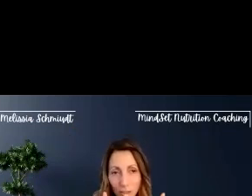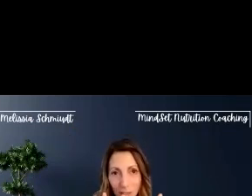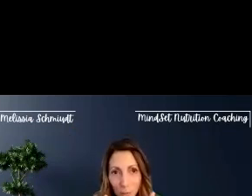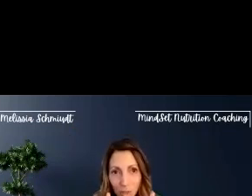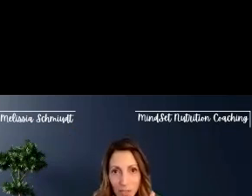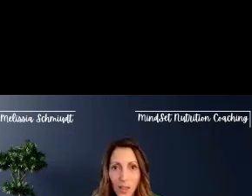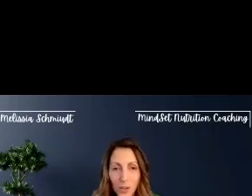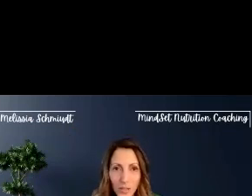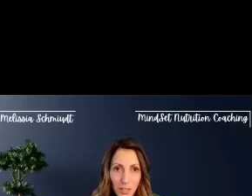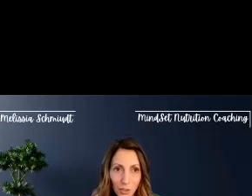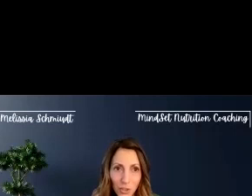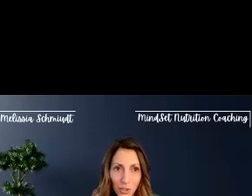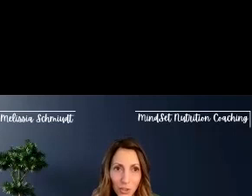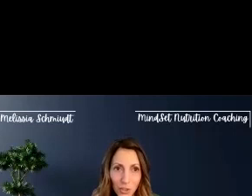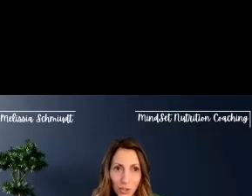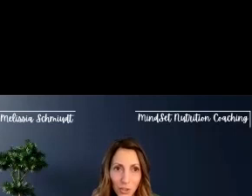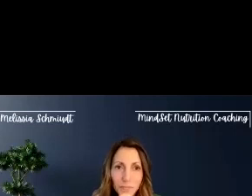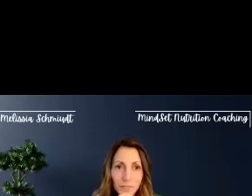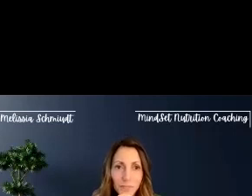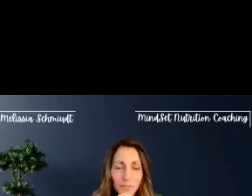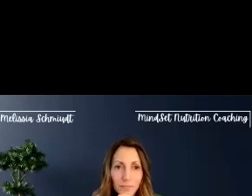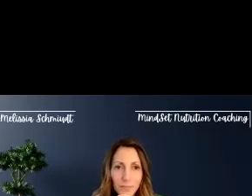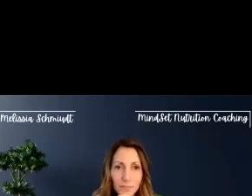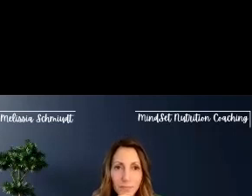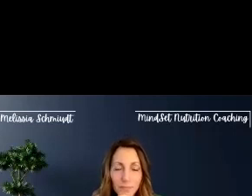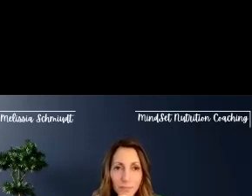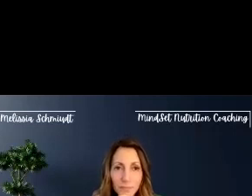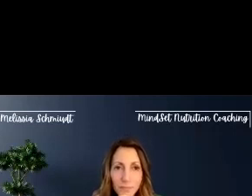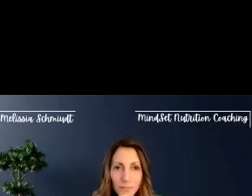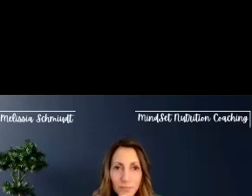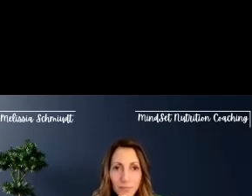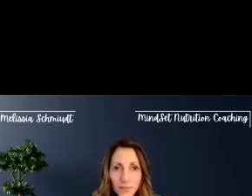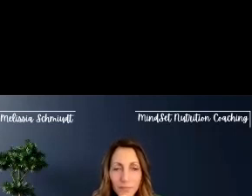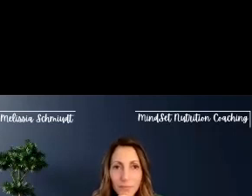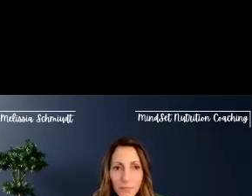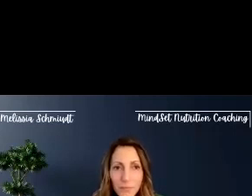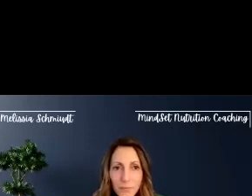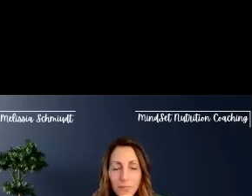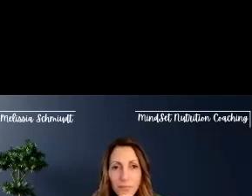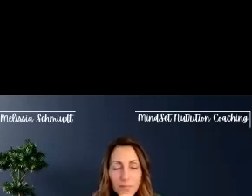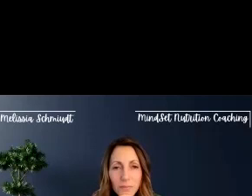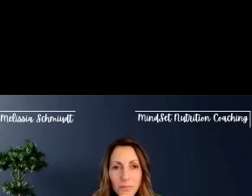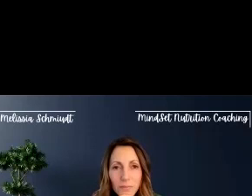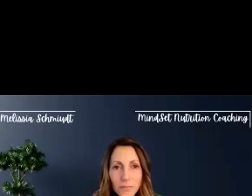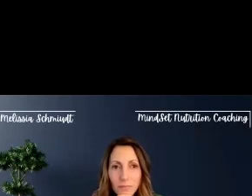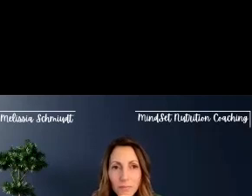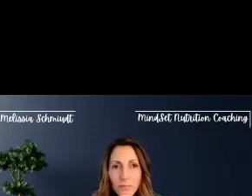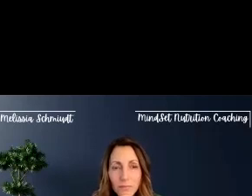And those things work together in synergy. Right. Can you talk a little bit about weight gain and strategies